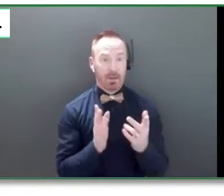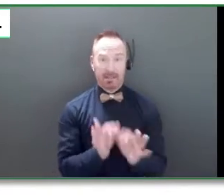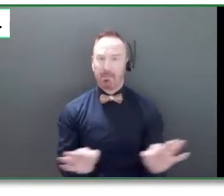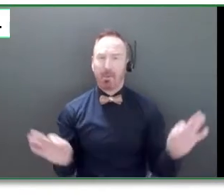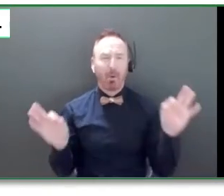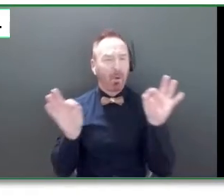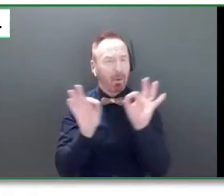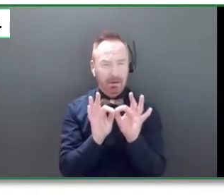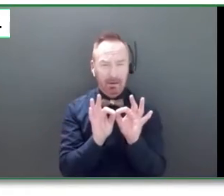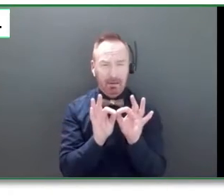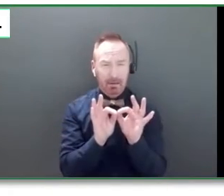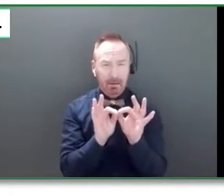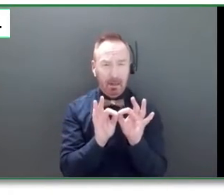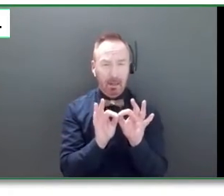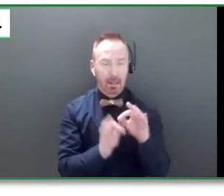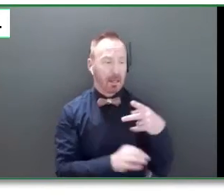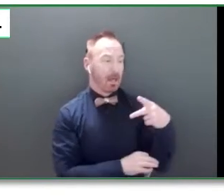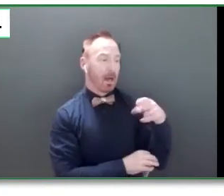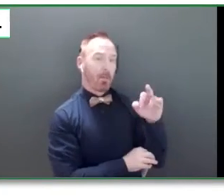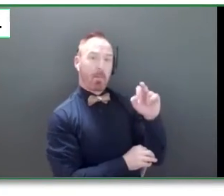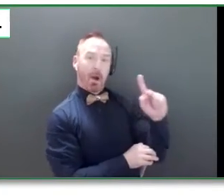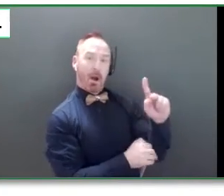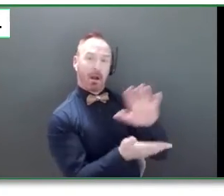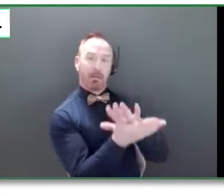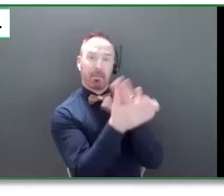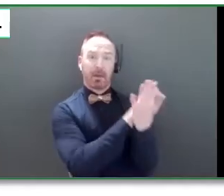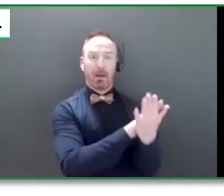our products accessible,